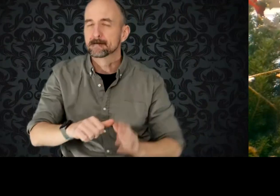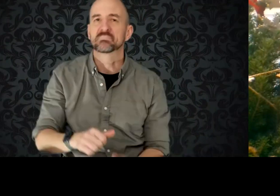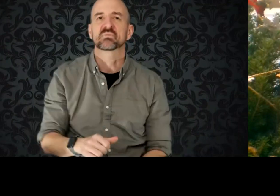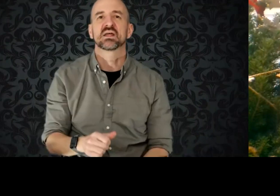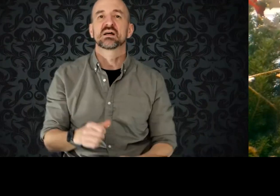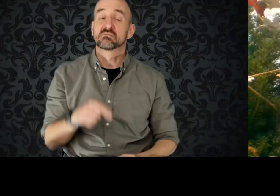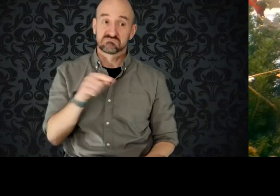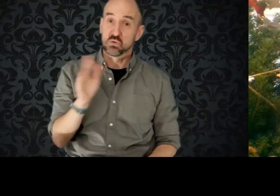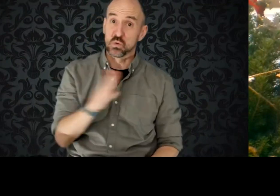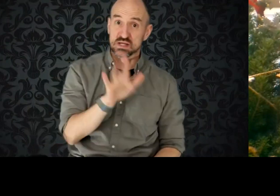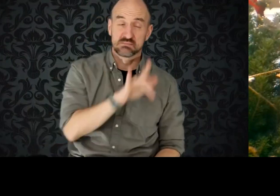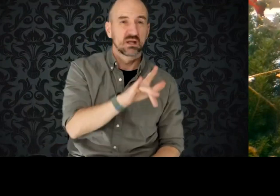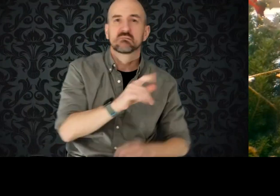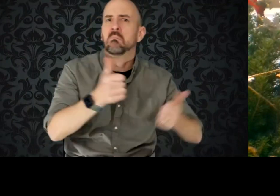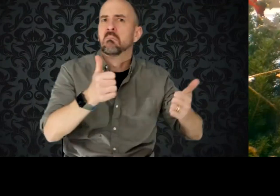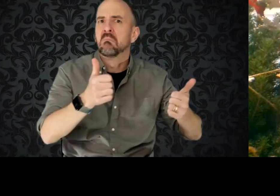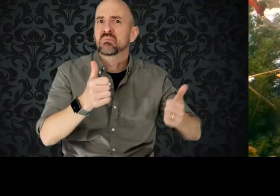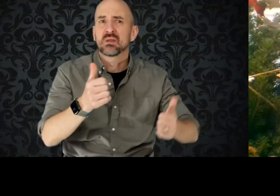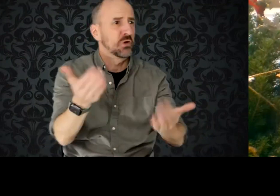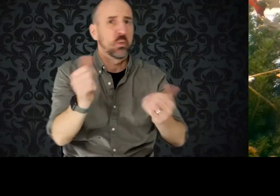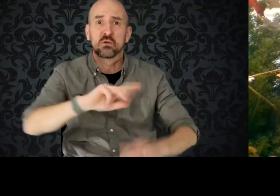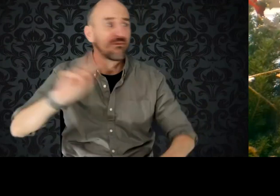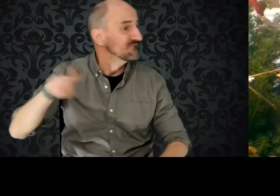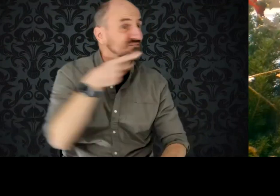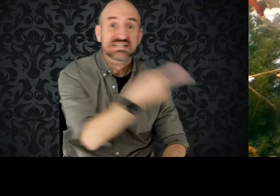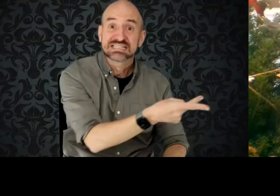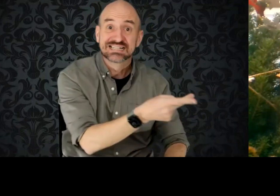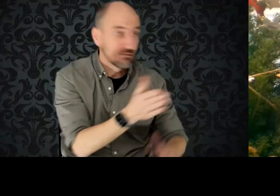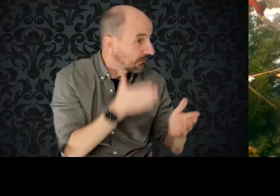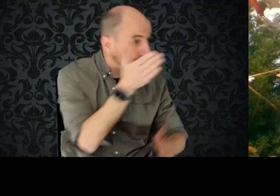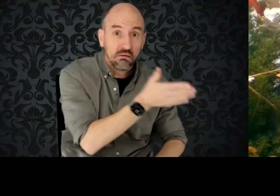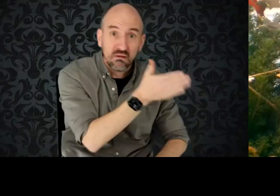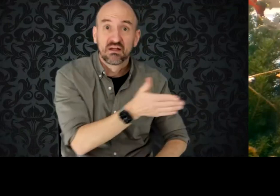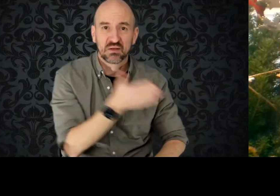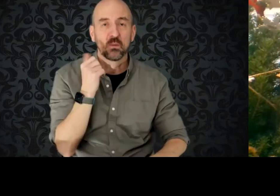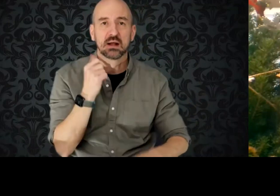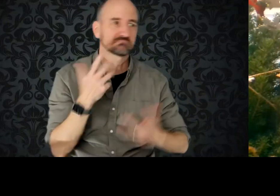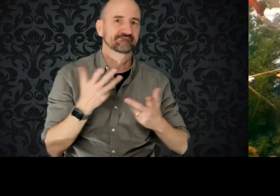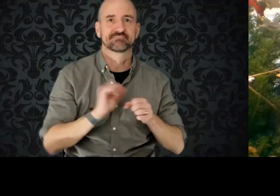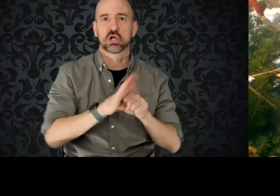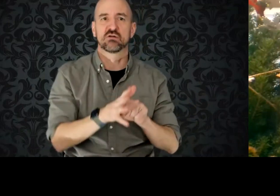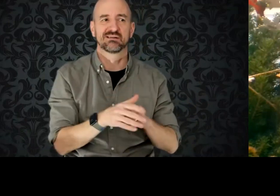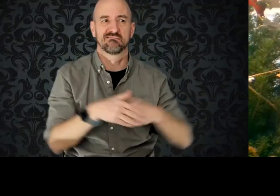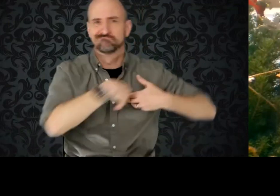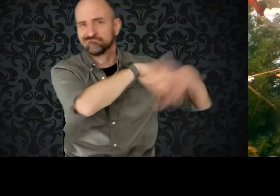It is a dedicated space for arts, performance, sport and employment programs. There is a fabulous accessible multipurpose venue for